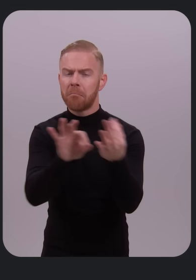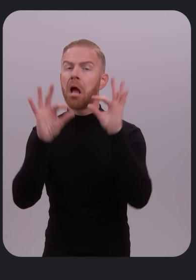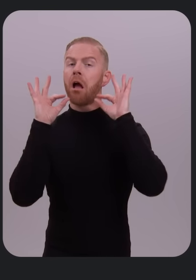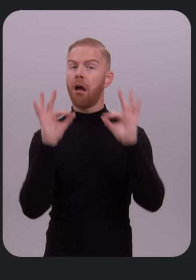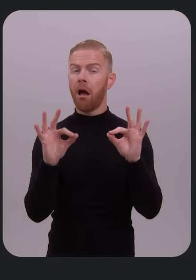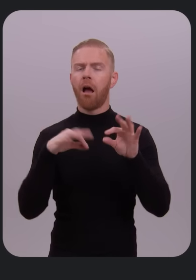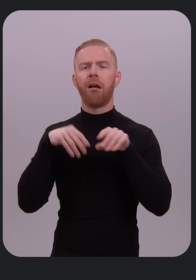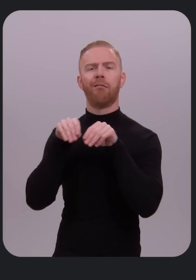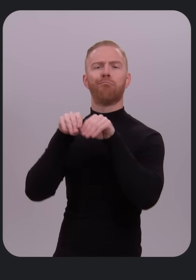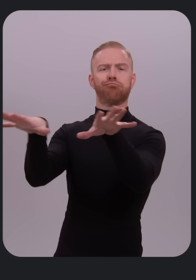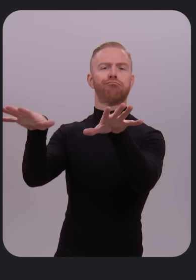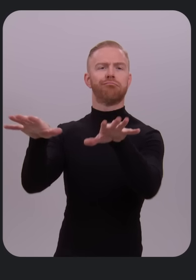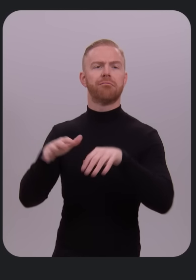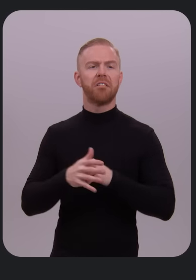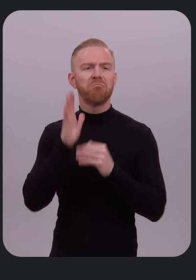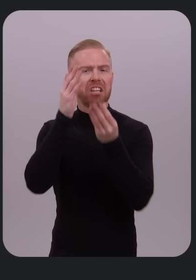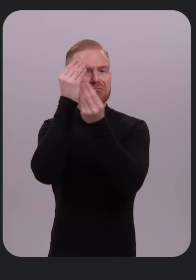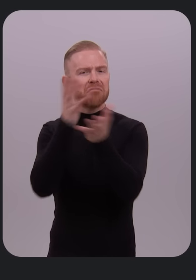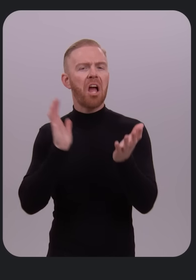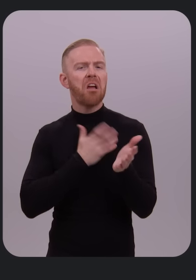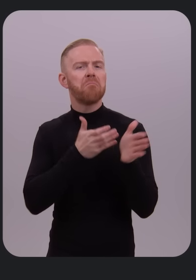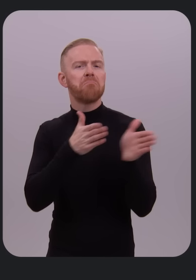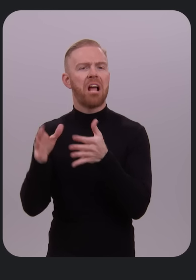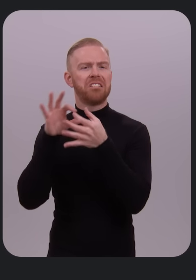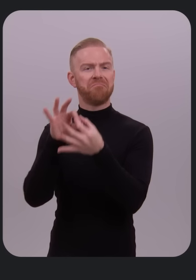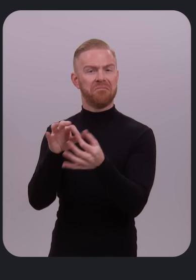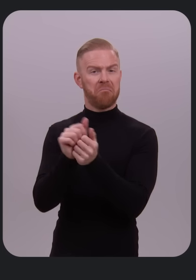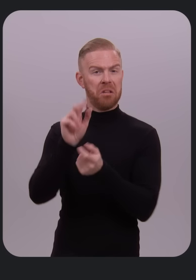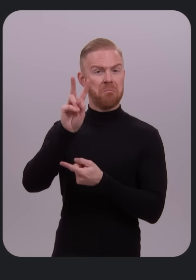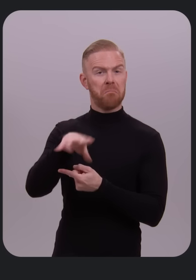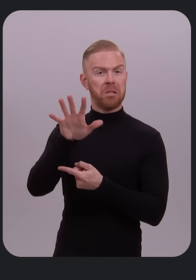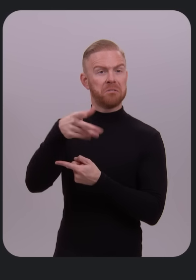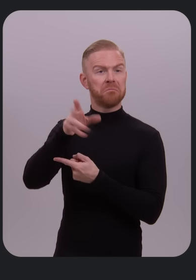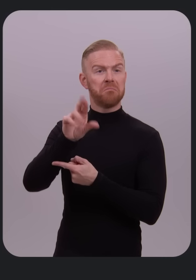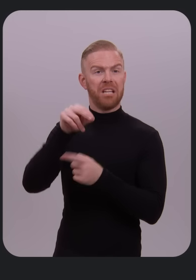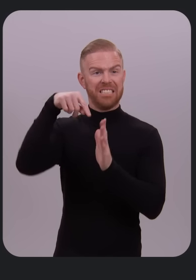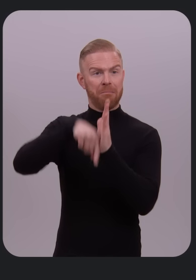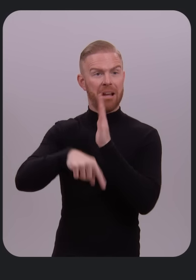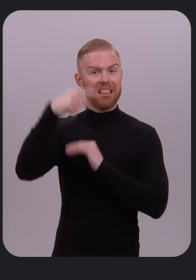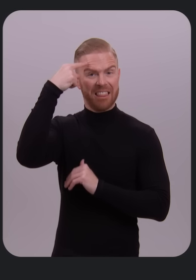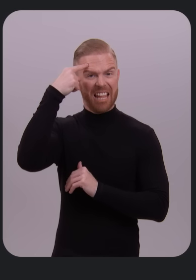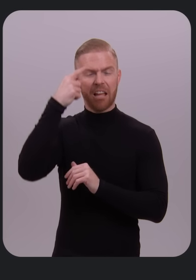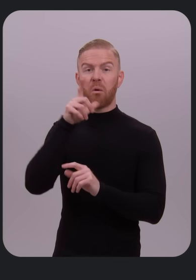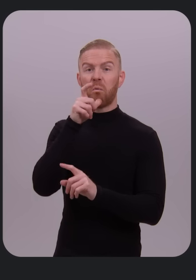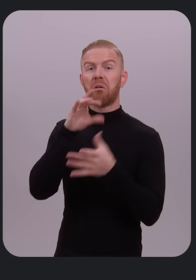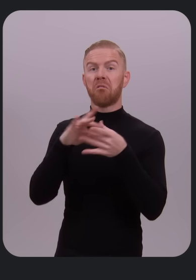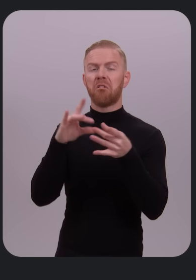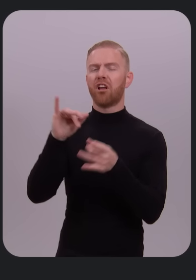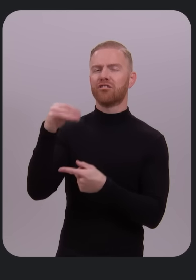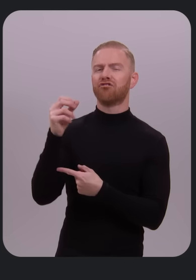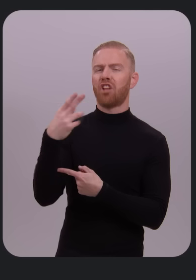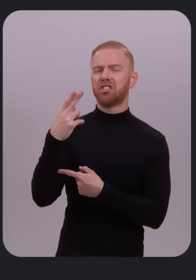You'll hear more about our plans for 2.5 Pro Deep Think from Josh later today.